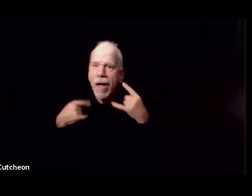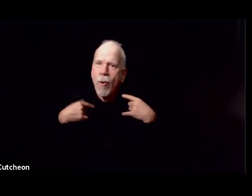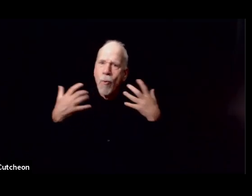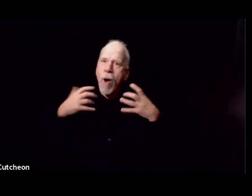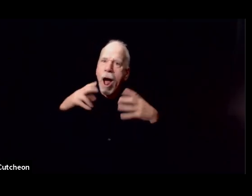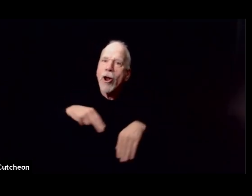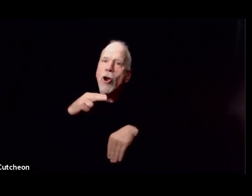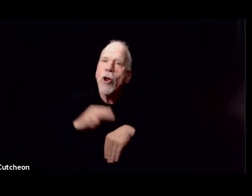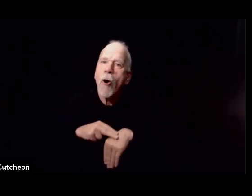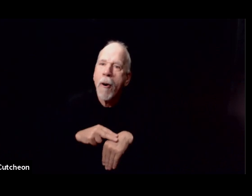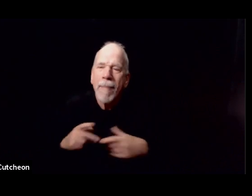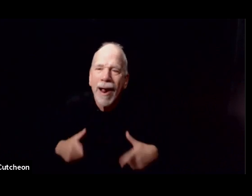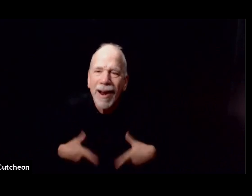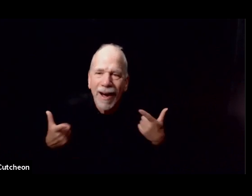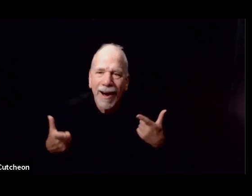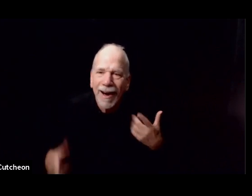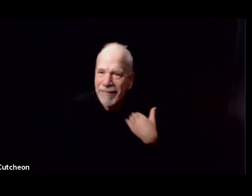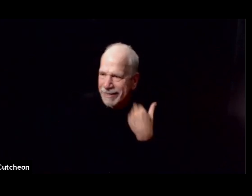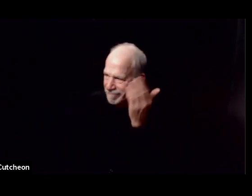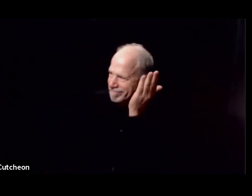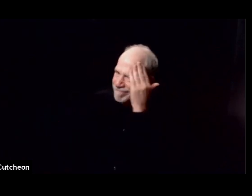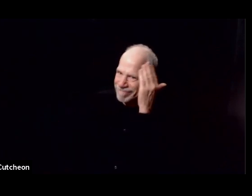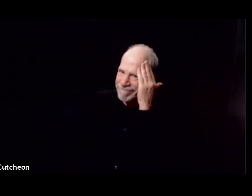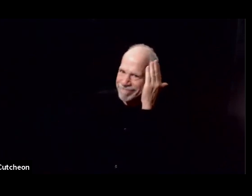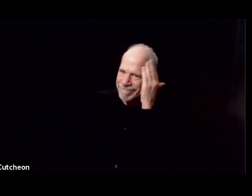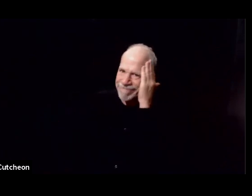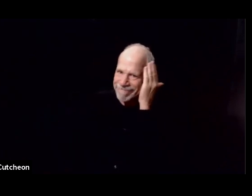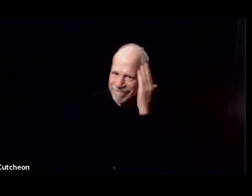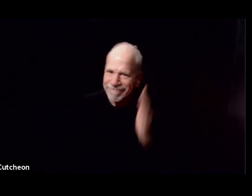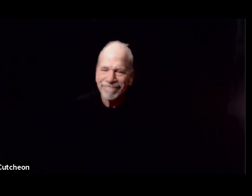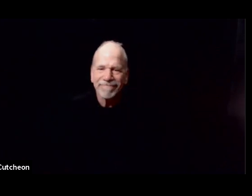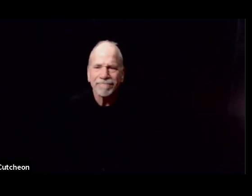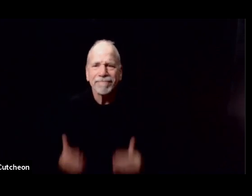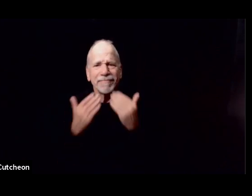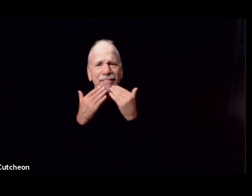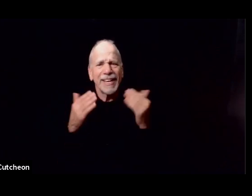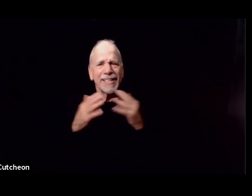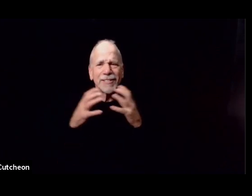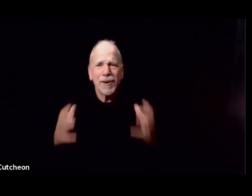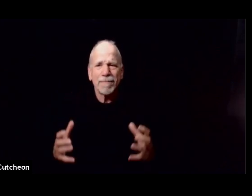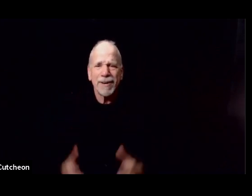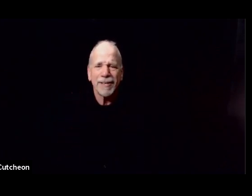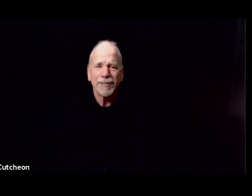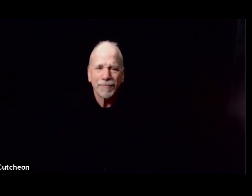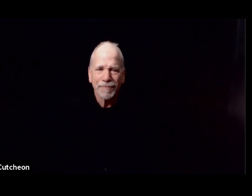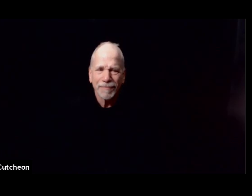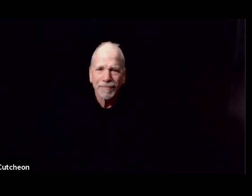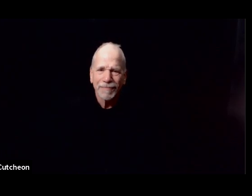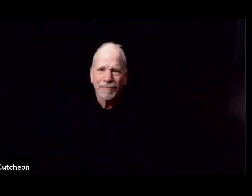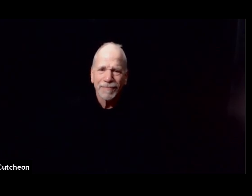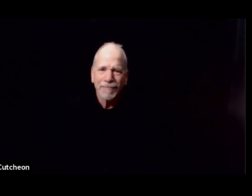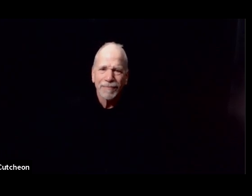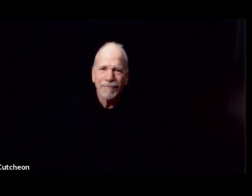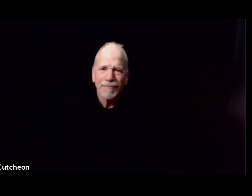Kate: Thank you, that's all the time we have this afternoon. Thank you to our speakers